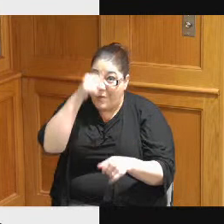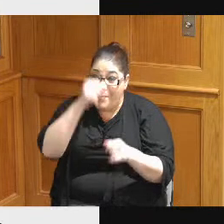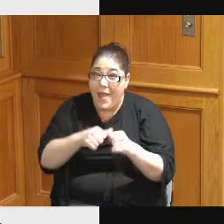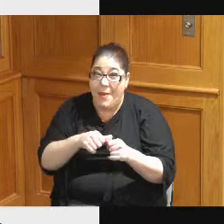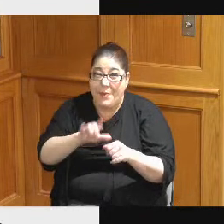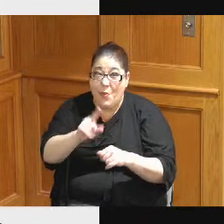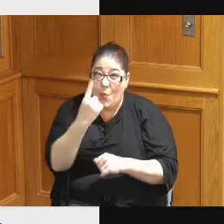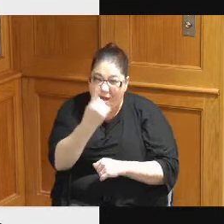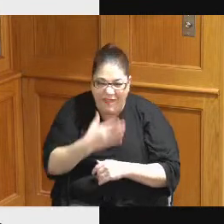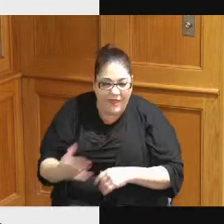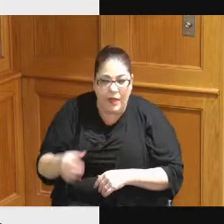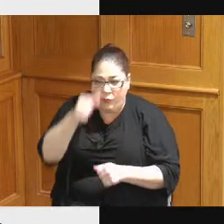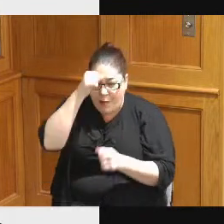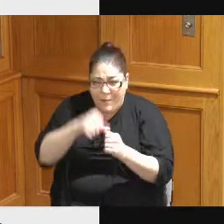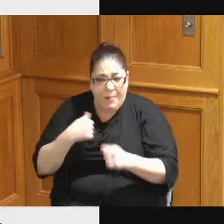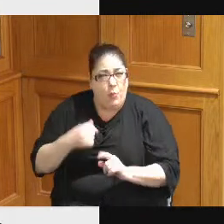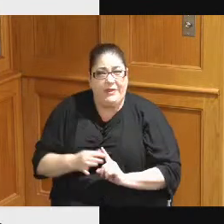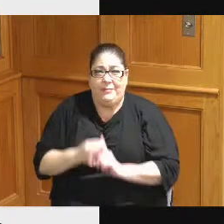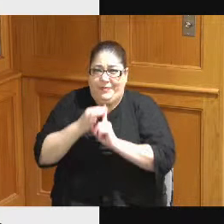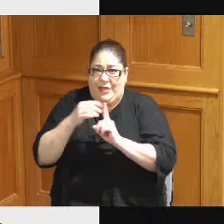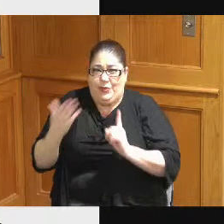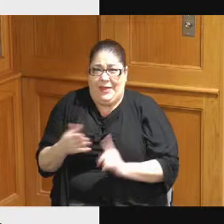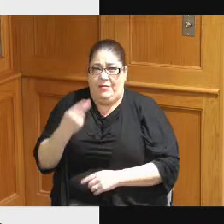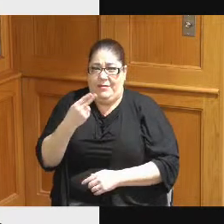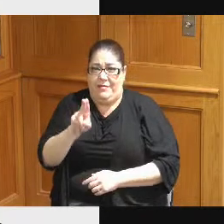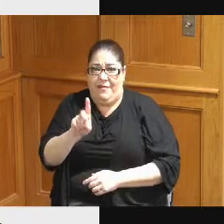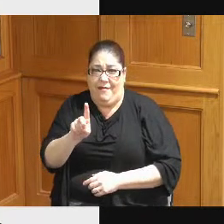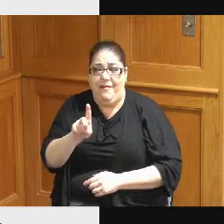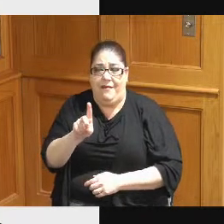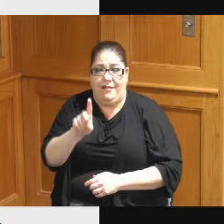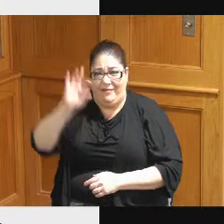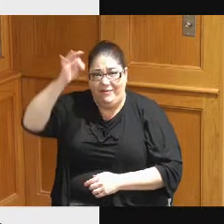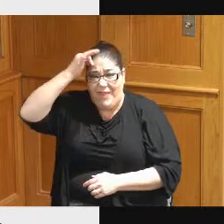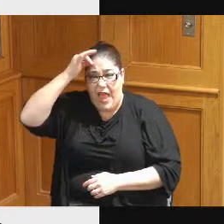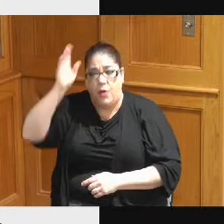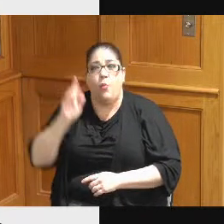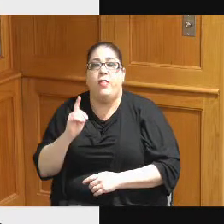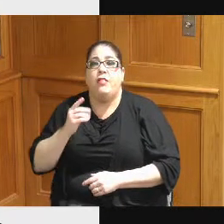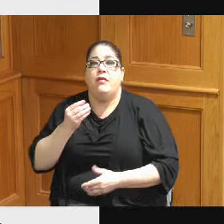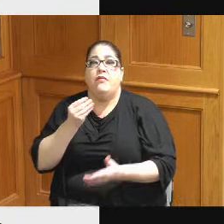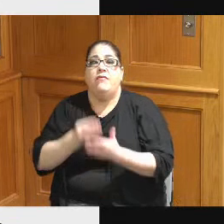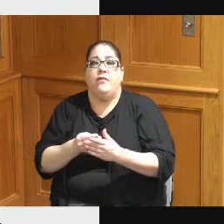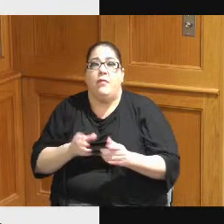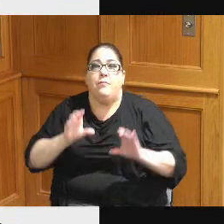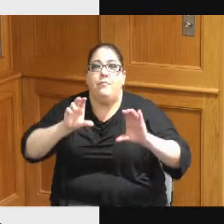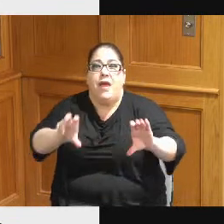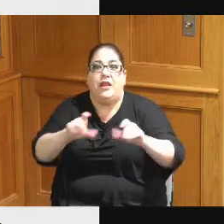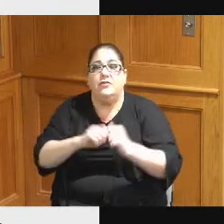remember that it's extremely unique HUD funds 400 communities in the country through their